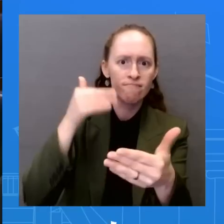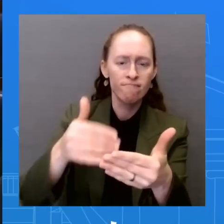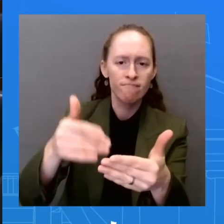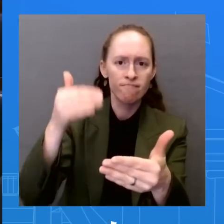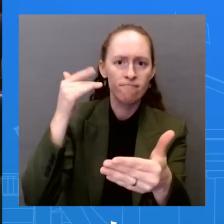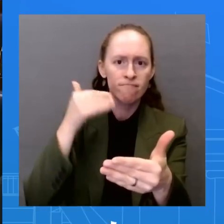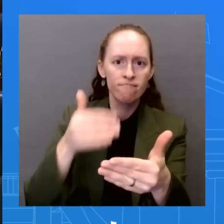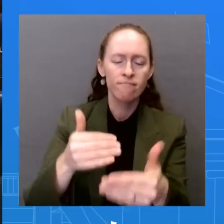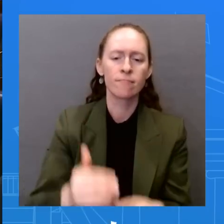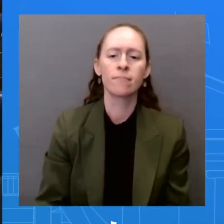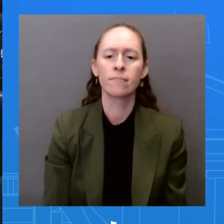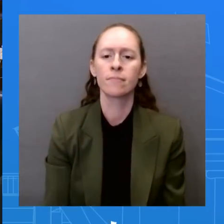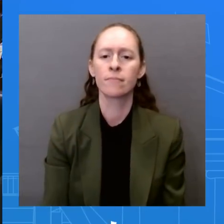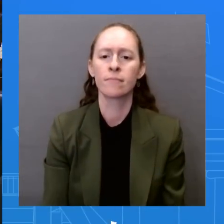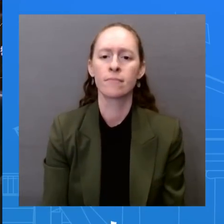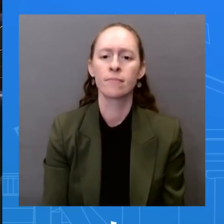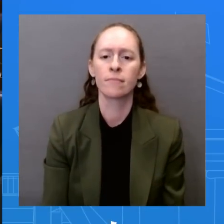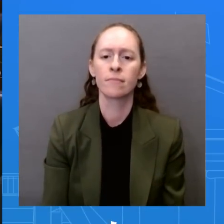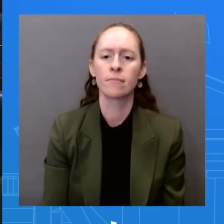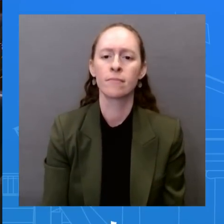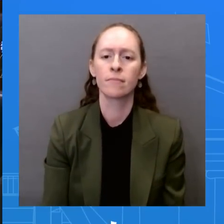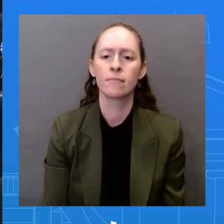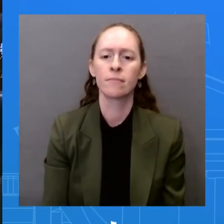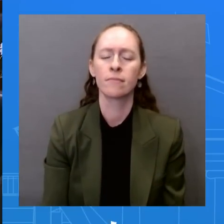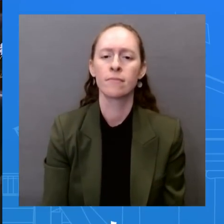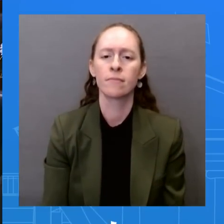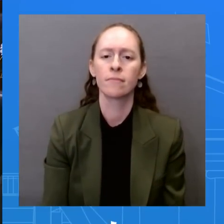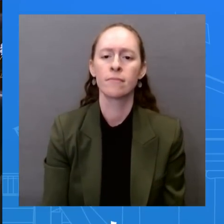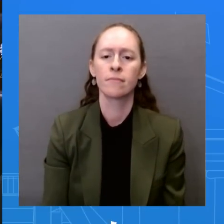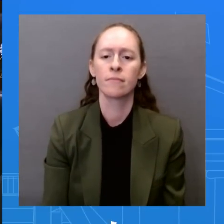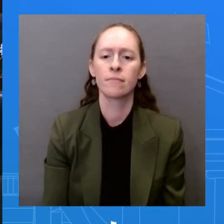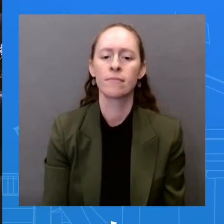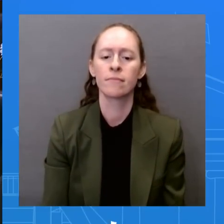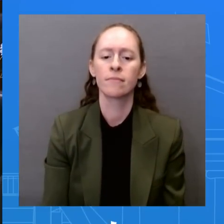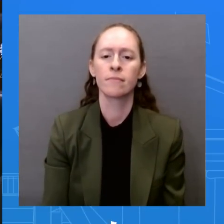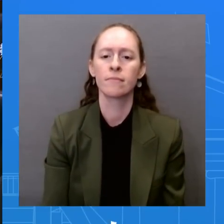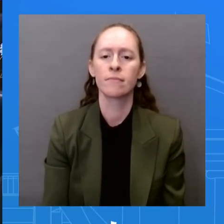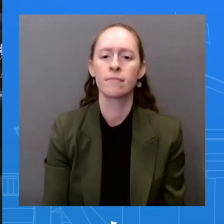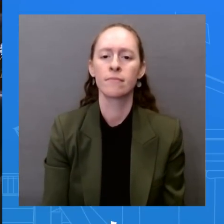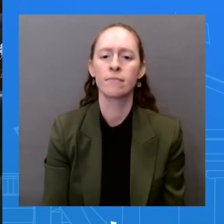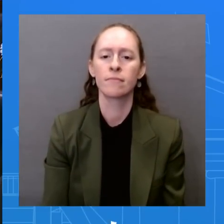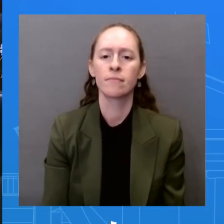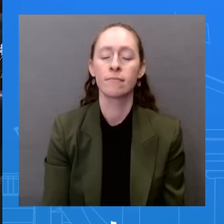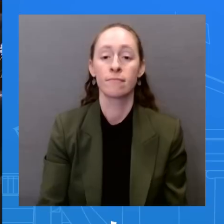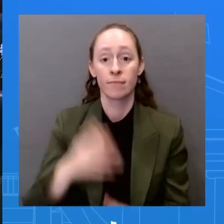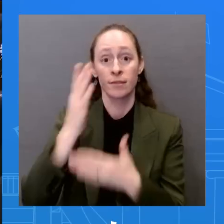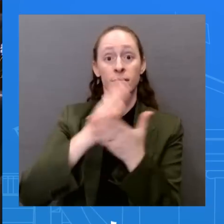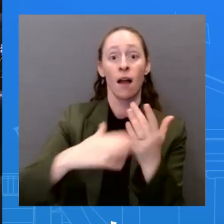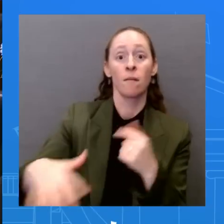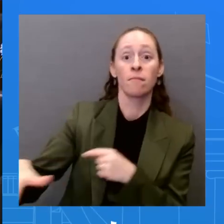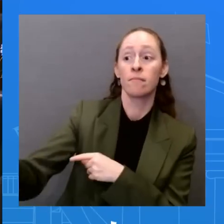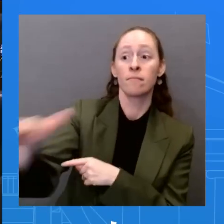to show support for a free and fair election in Brazil and to call on the U.S. to break ties with Brazil